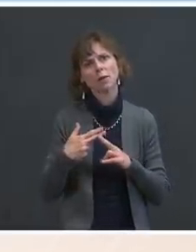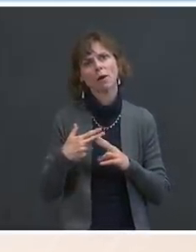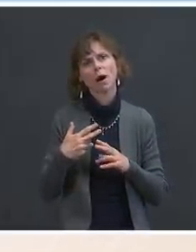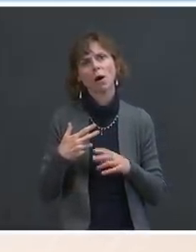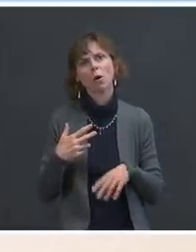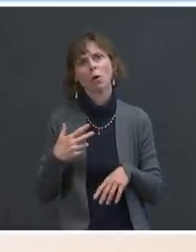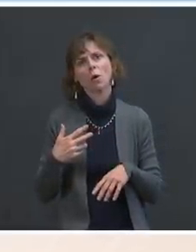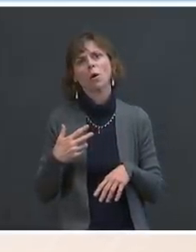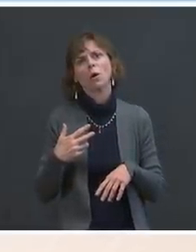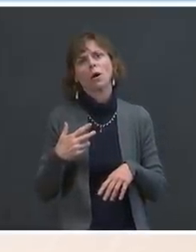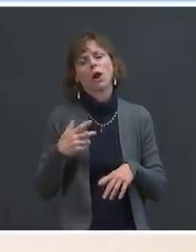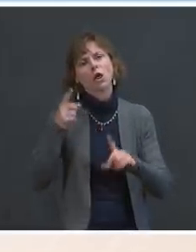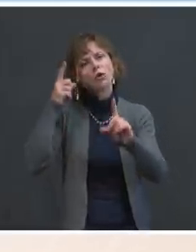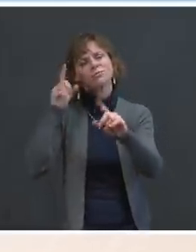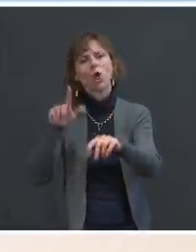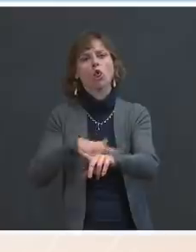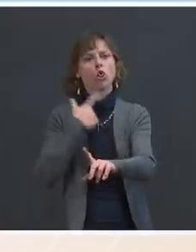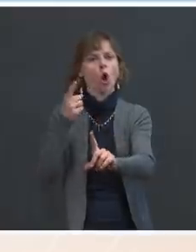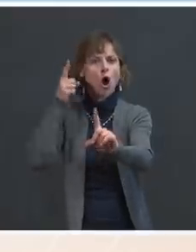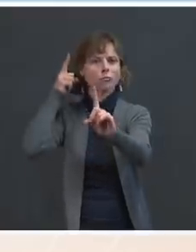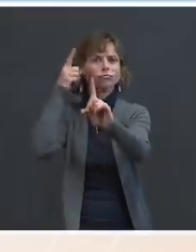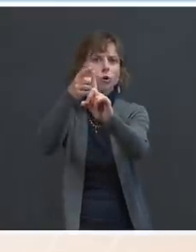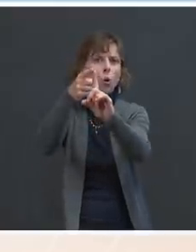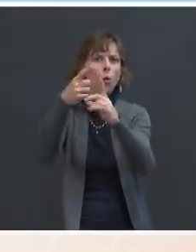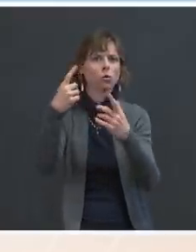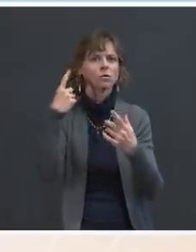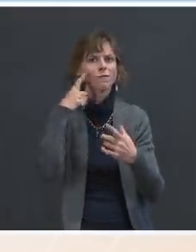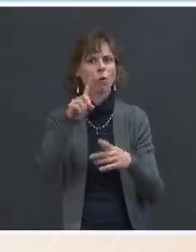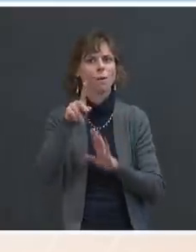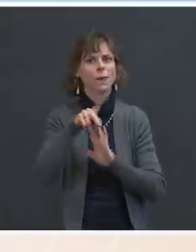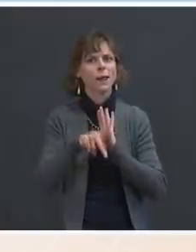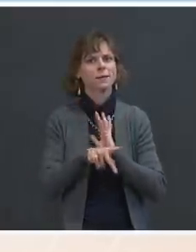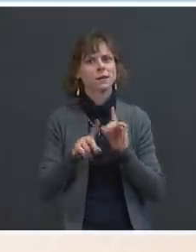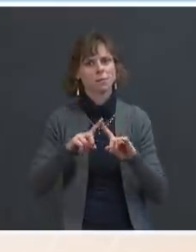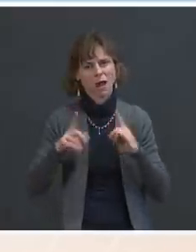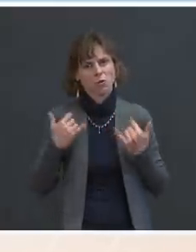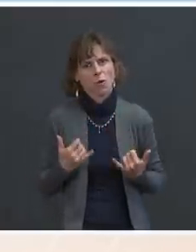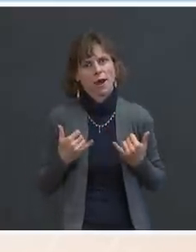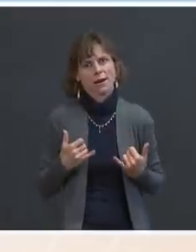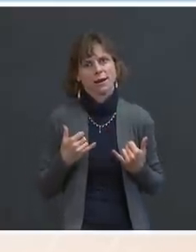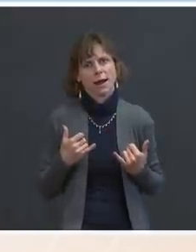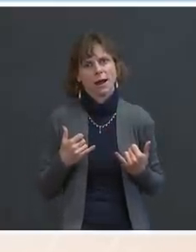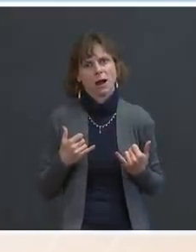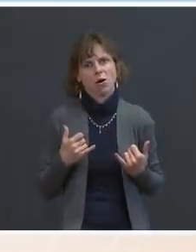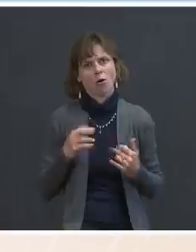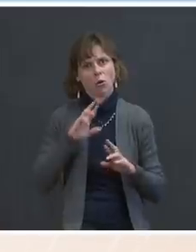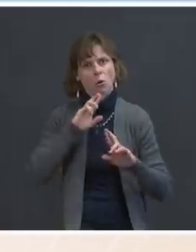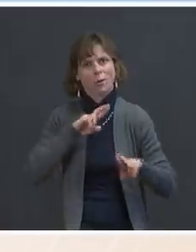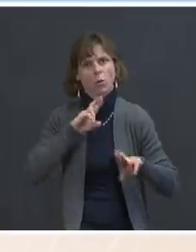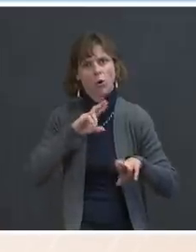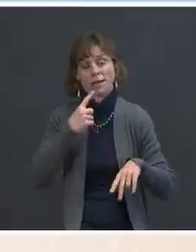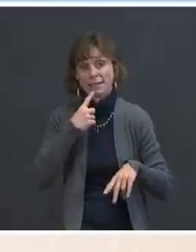for what immigration policy should look like. But right now, new CNN reporting shows that unaccompanied migrant children are being held